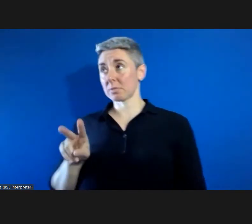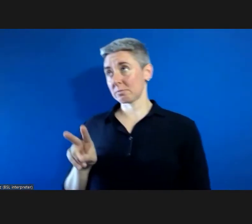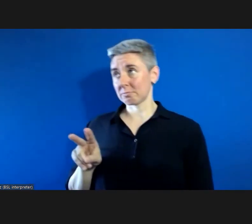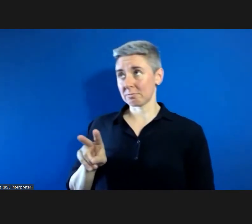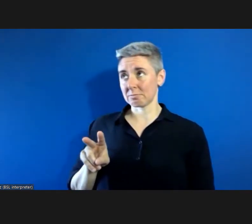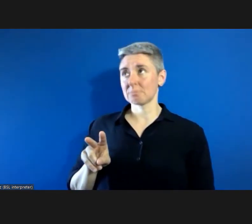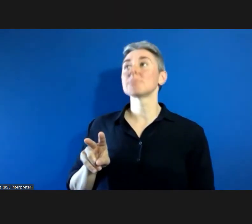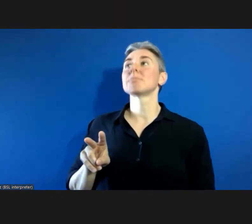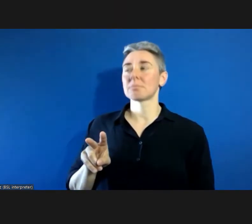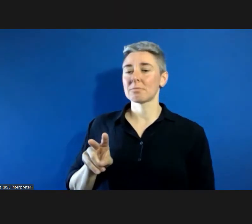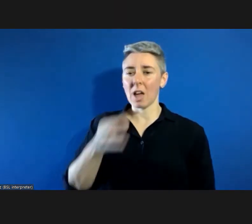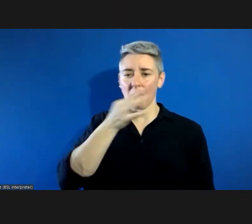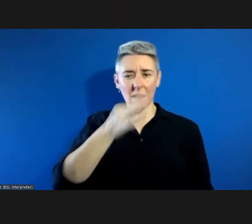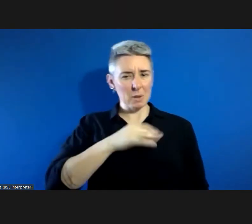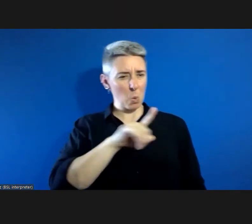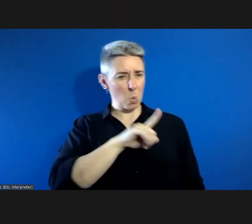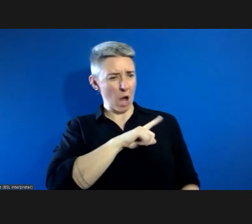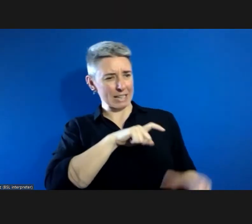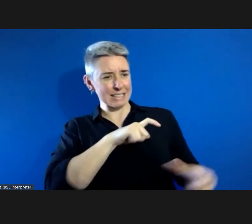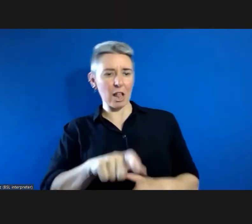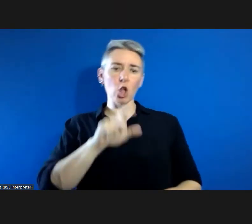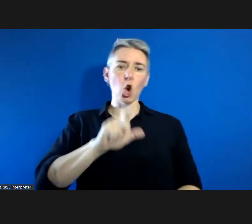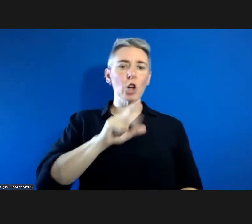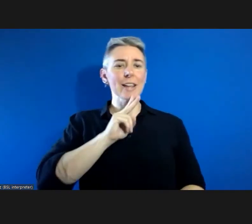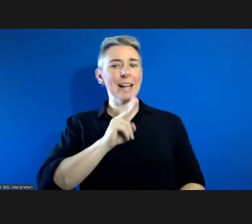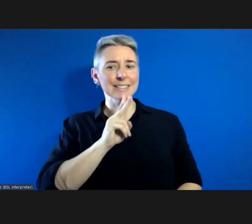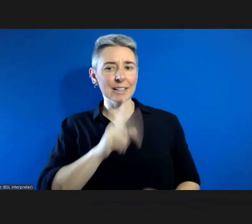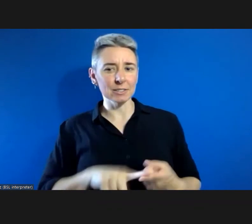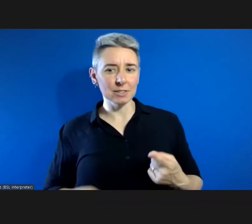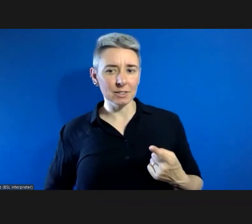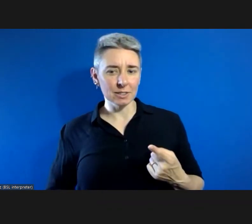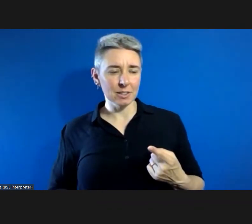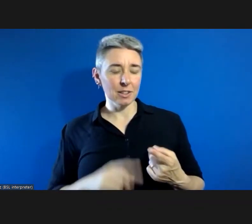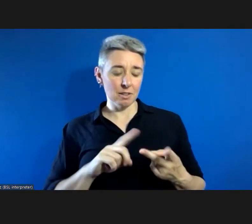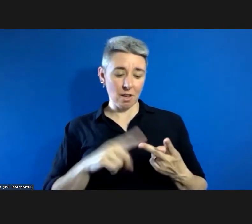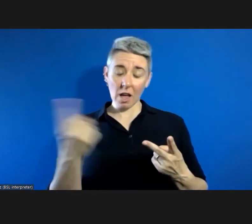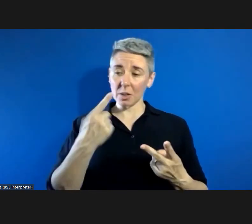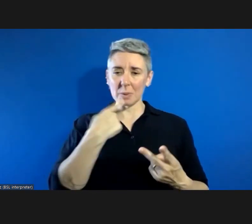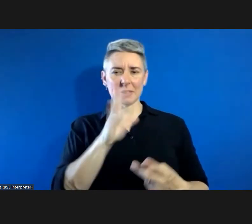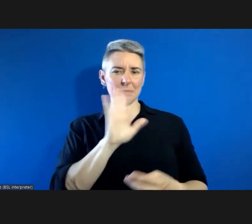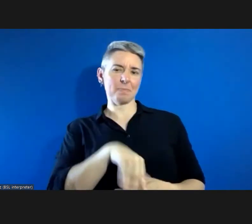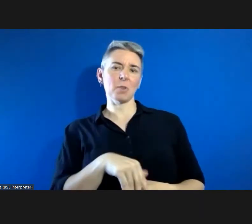why I still had a cockney accent, another accused me with a sneer of being "just a professional